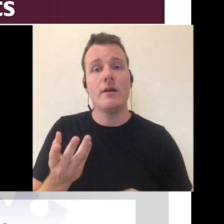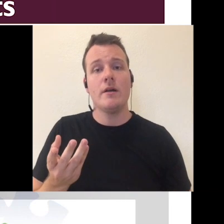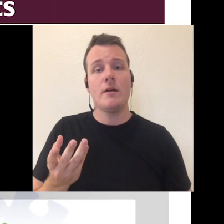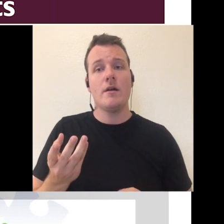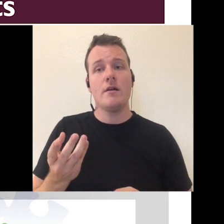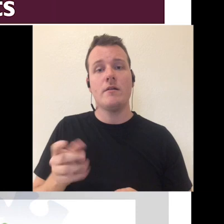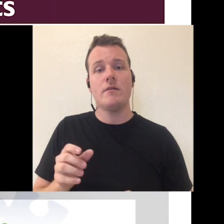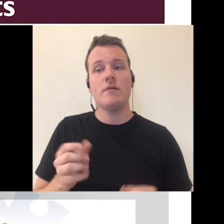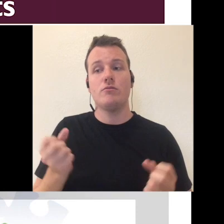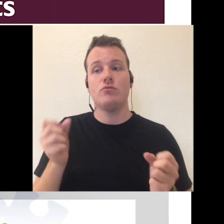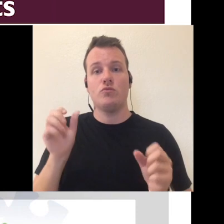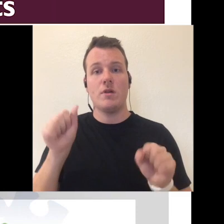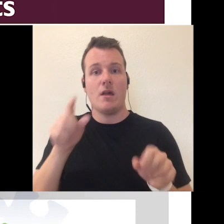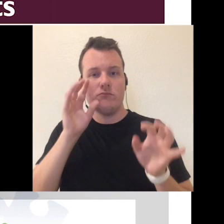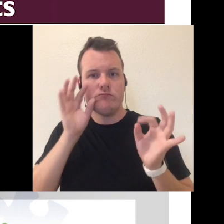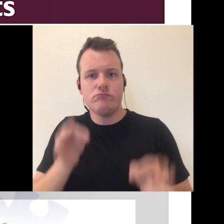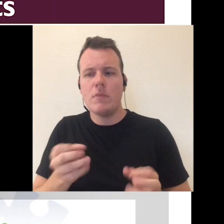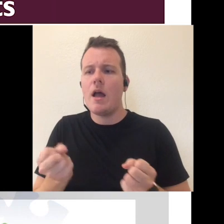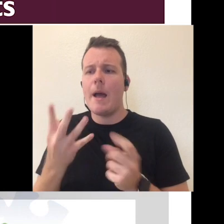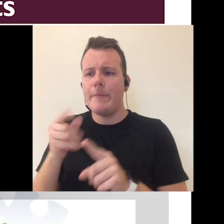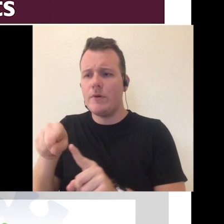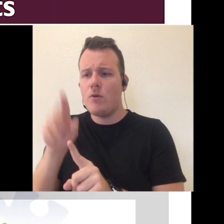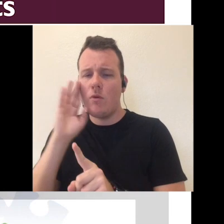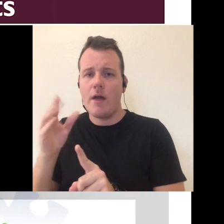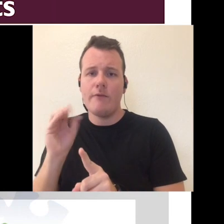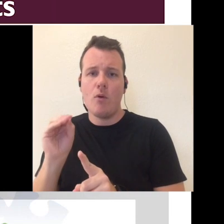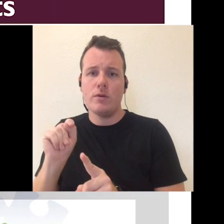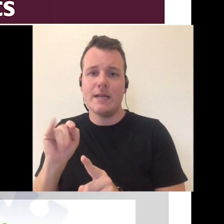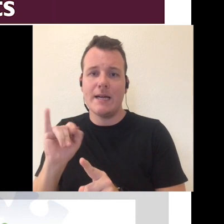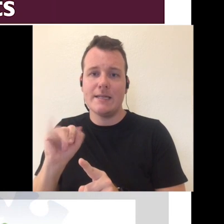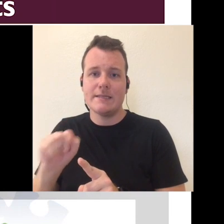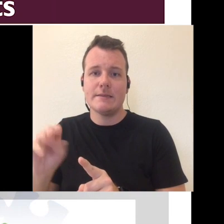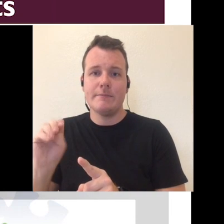numbers, then you can look at how many of those kids will have otitis media.